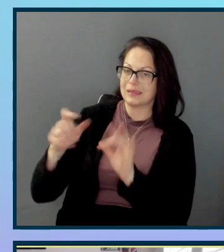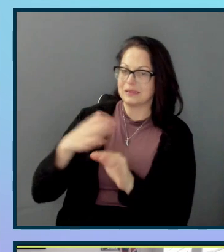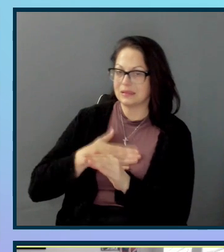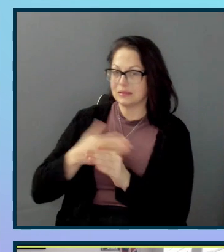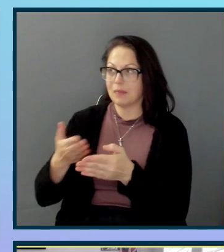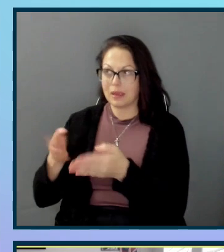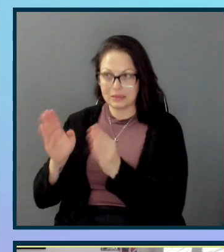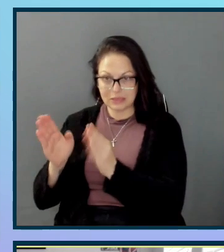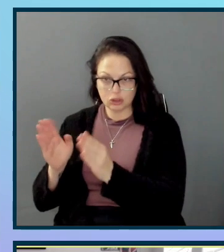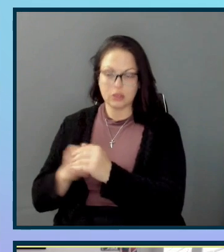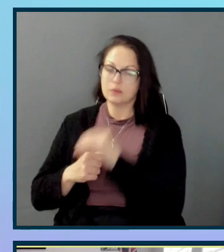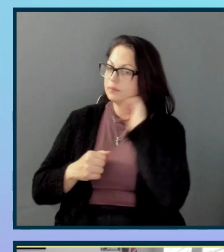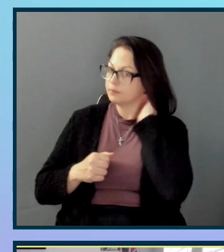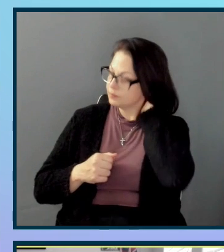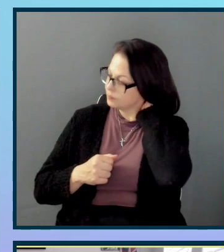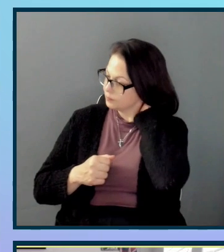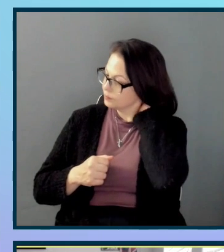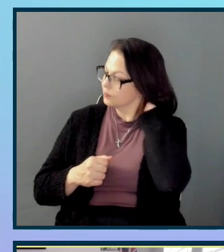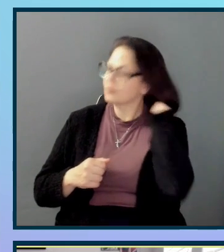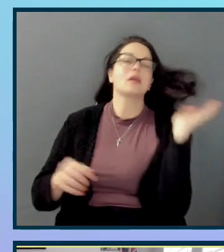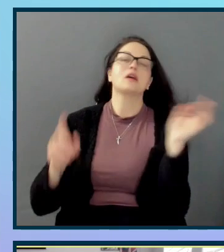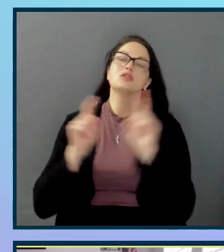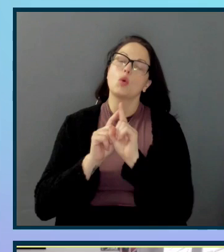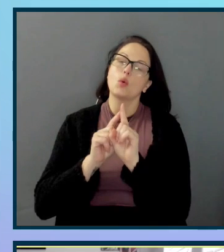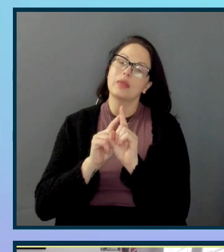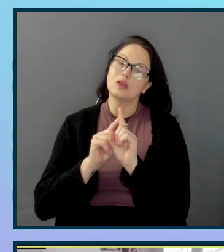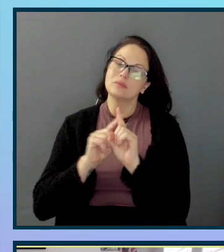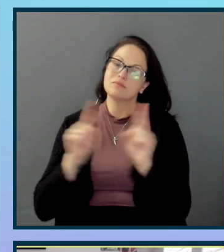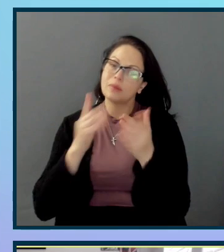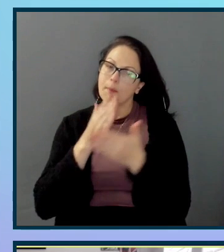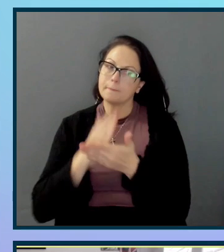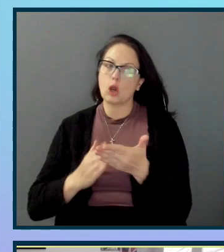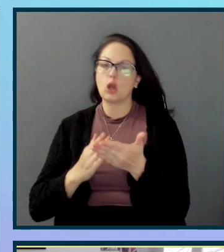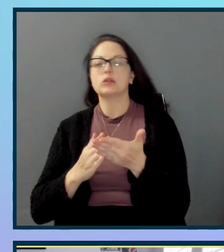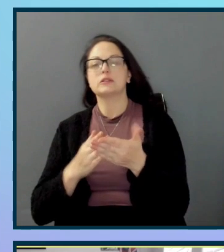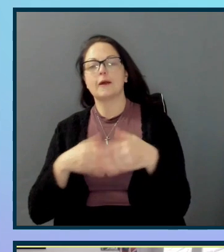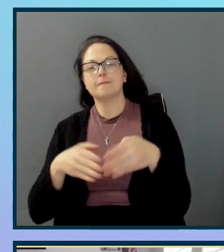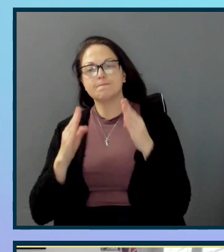So there are actually different aspects of directing attention and helping somebody with those attentional skill,